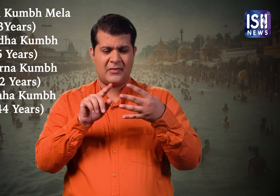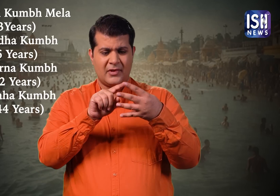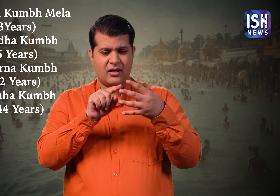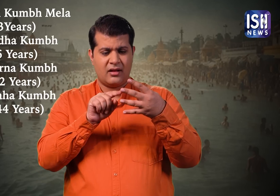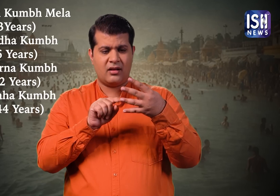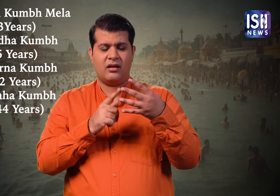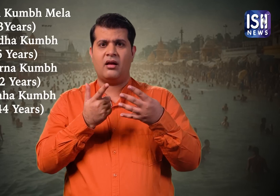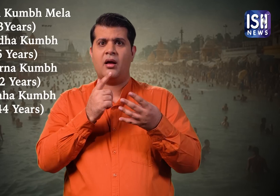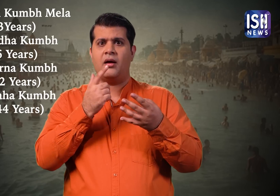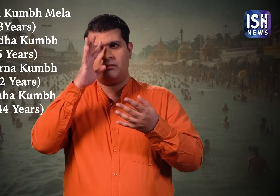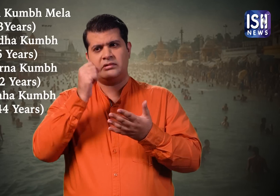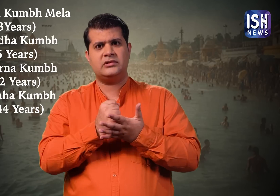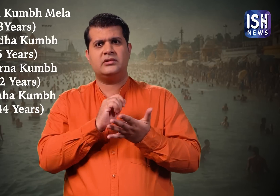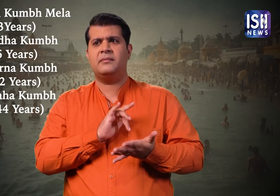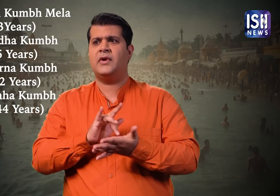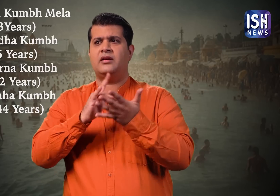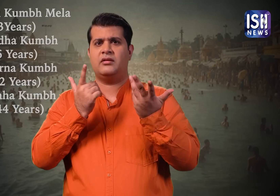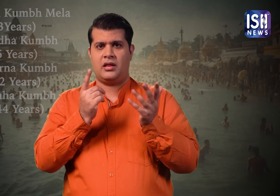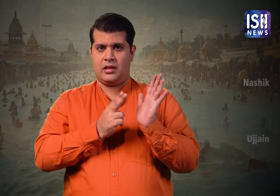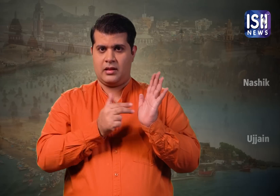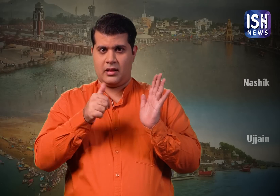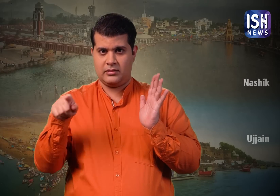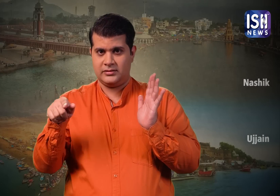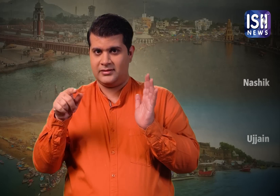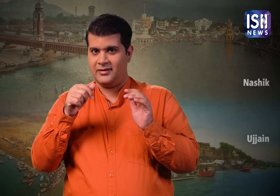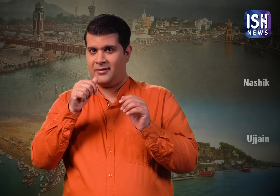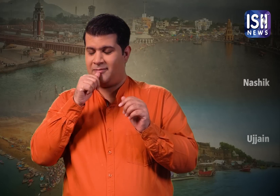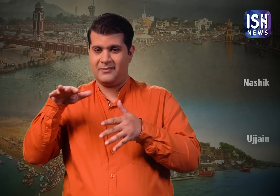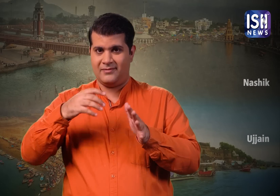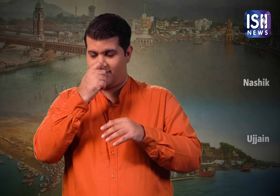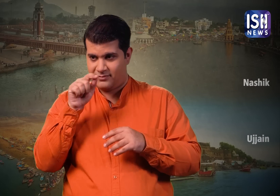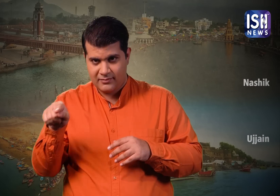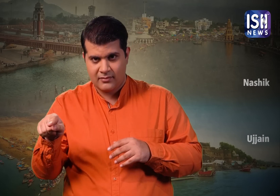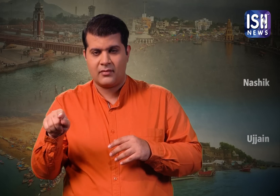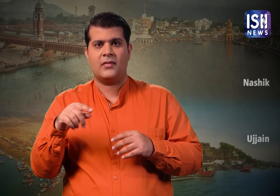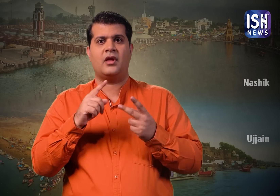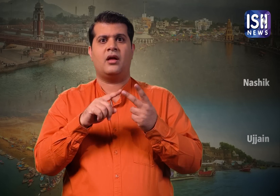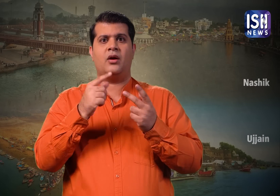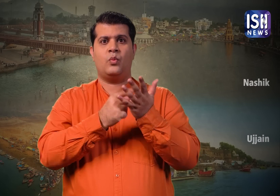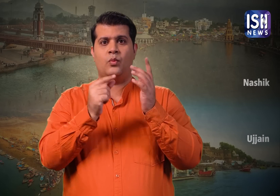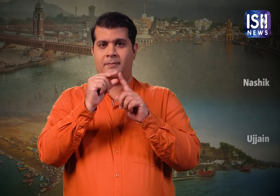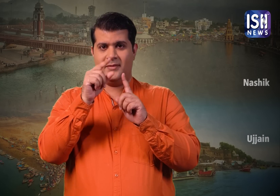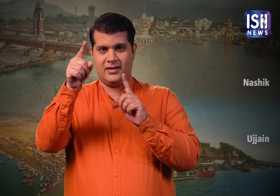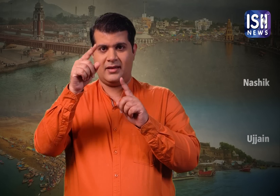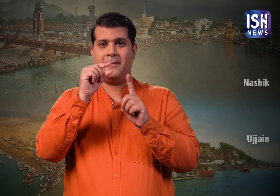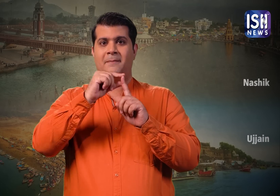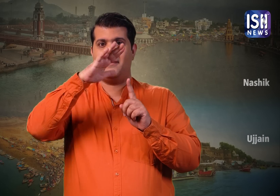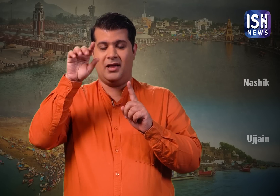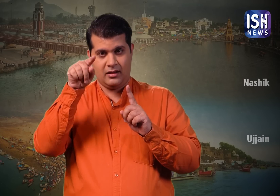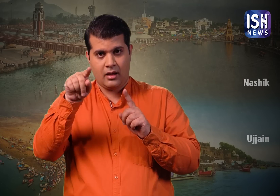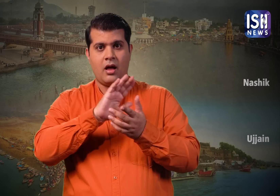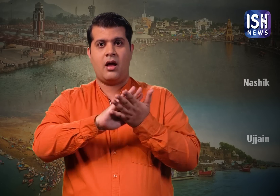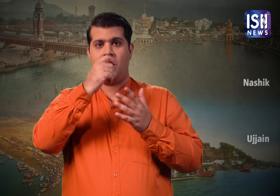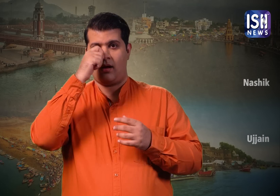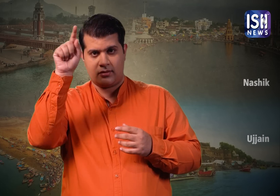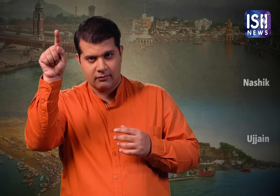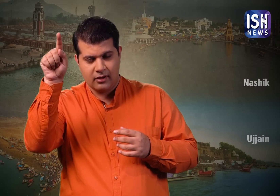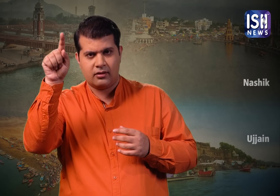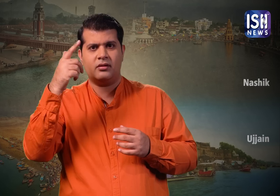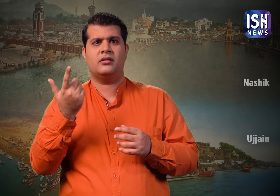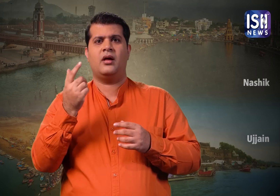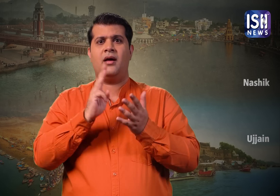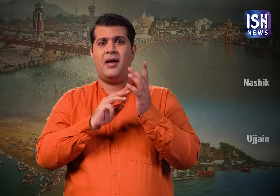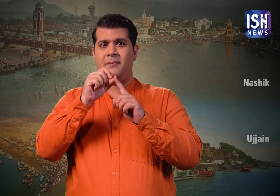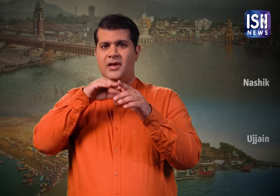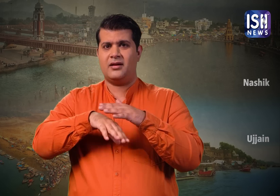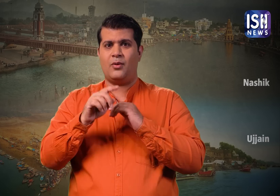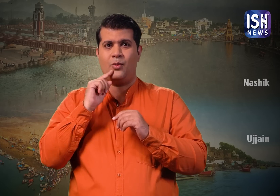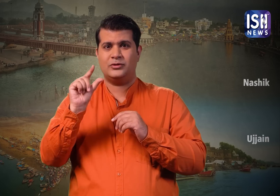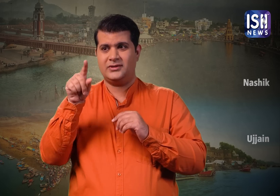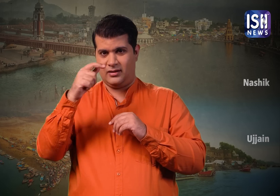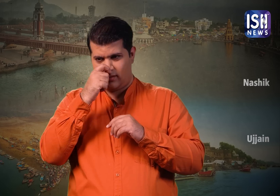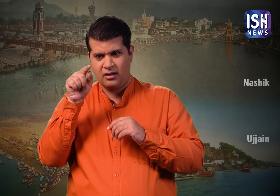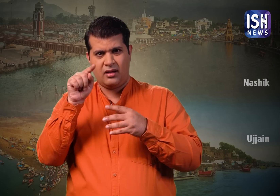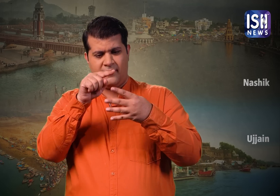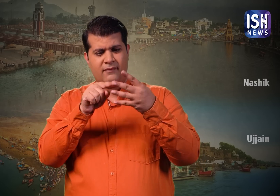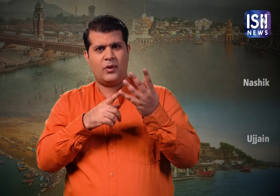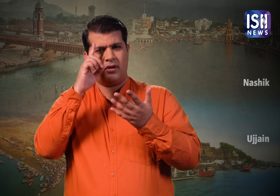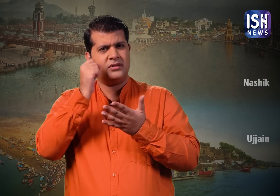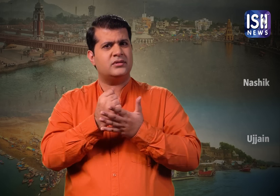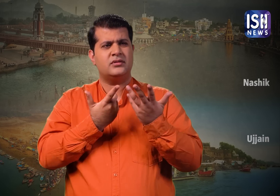How is it decided when the Kumbh Mela will be held at each of the four places—Nashik, Prayagraj, Haridwar in UP, and Ujjain in MP?